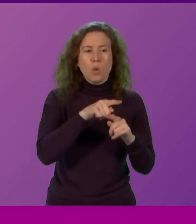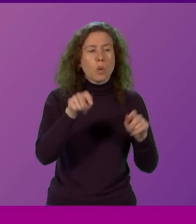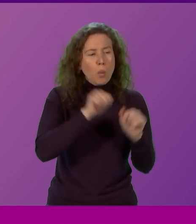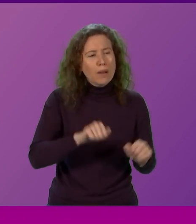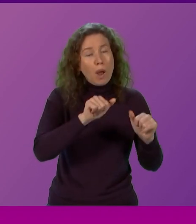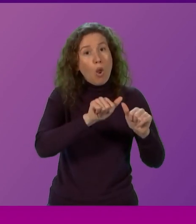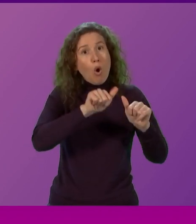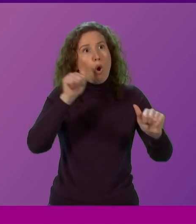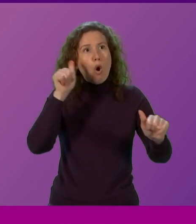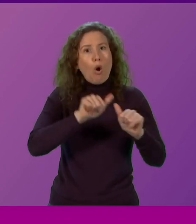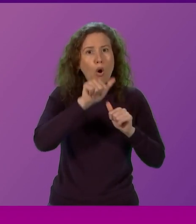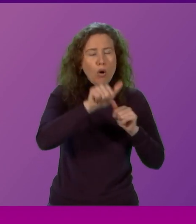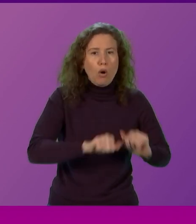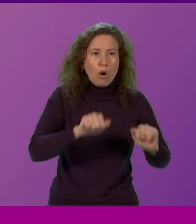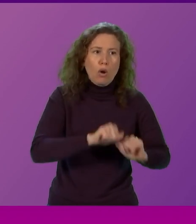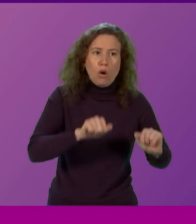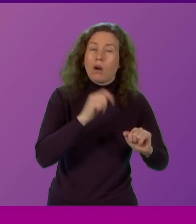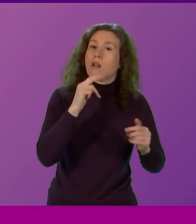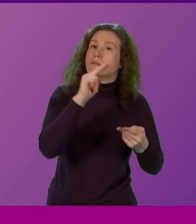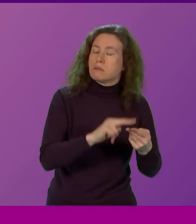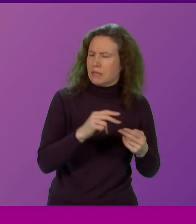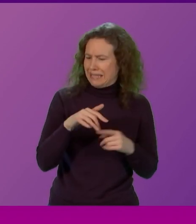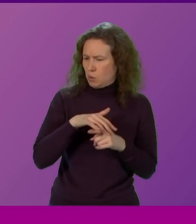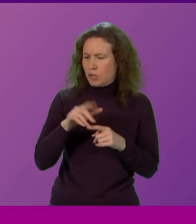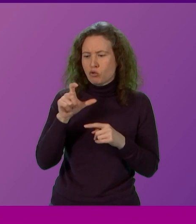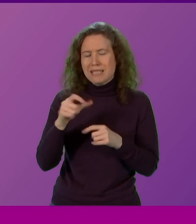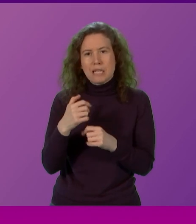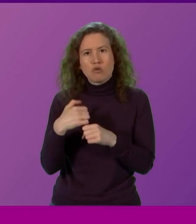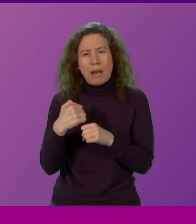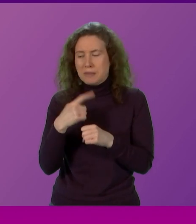We are seeing— No strikes. I hear Christine Grahame saying that there have been no strikes in our national health